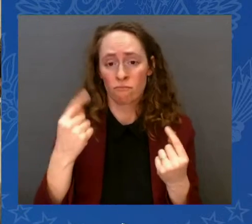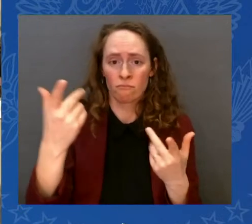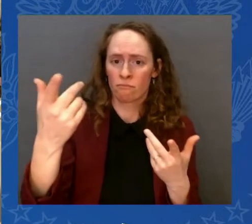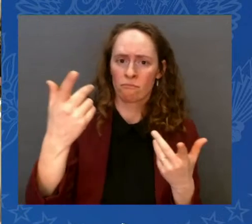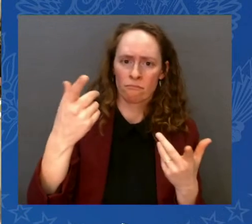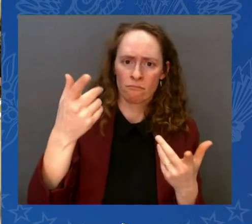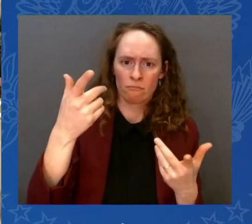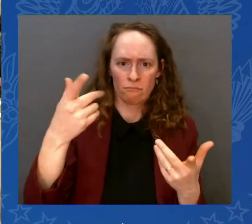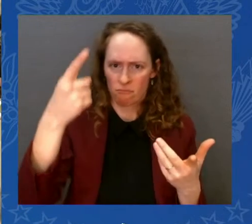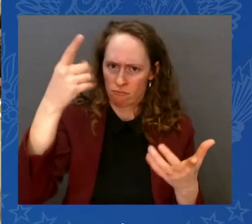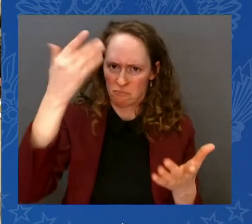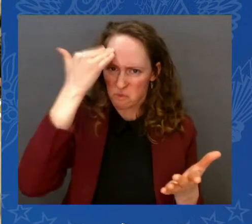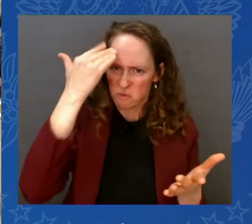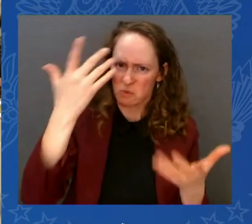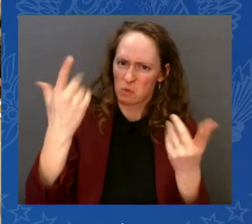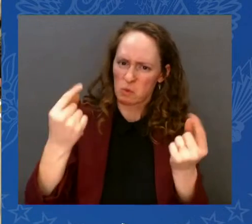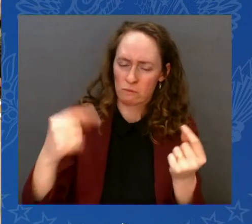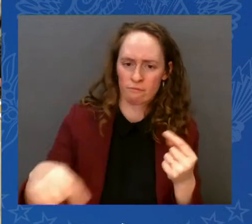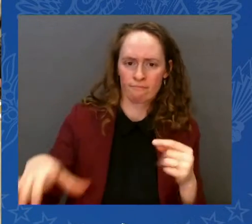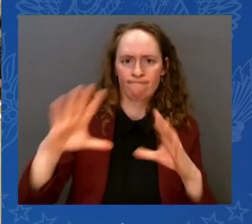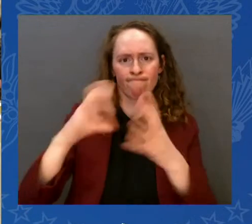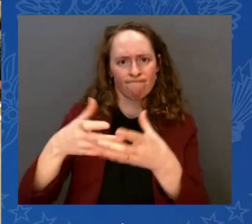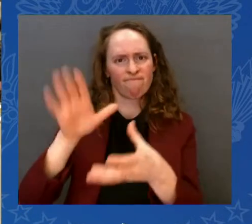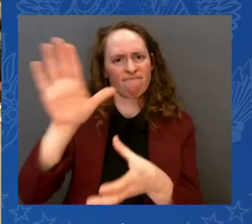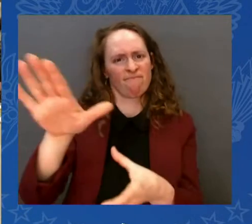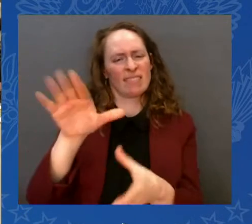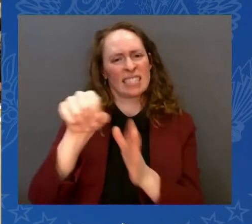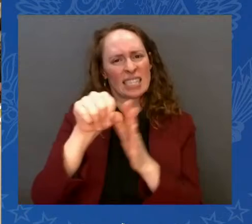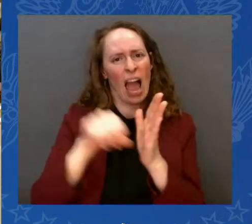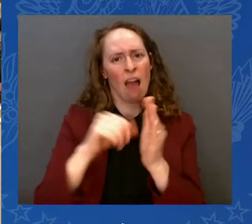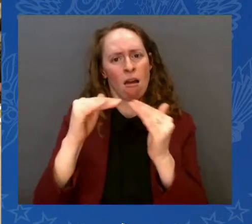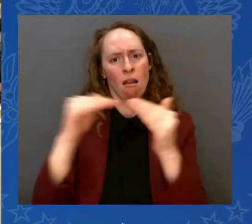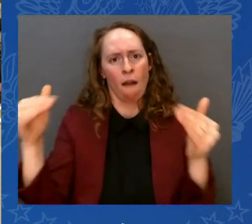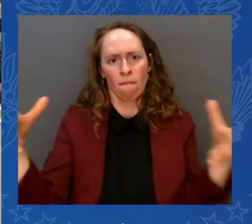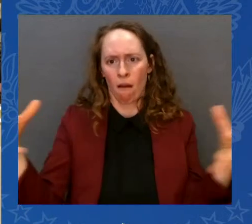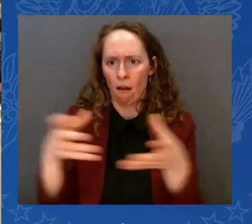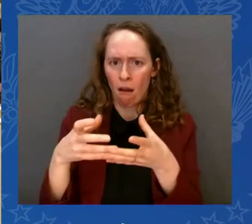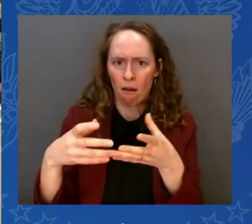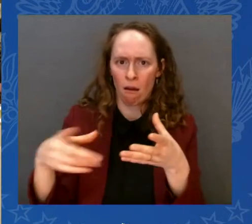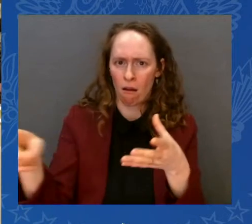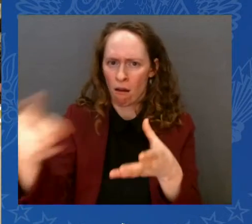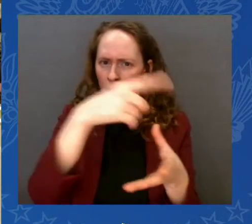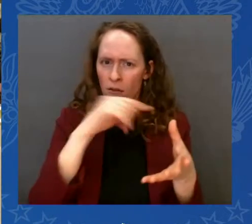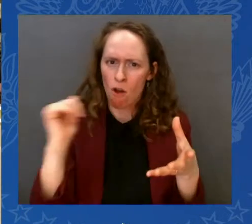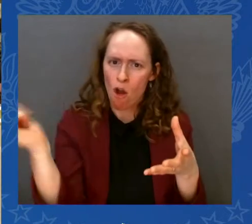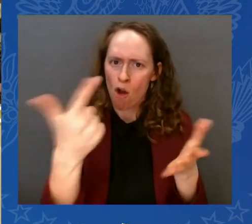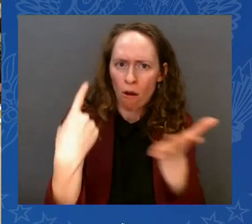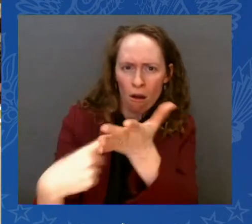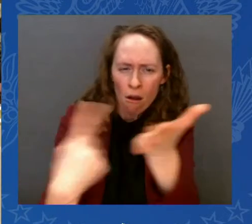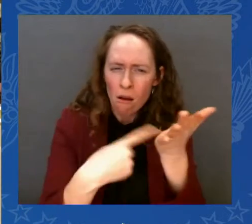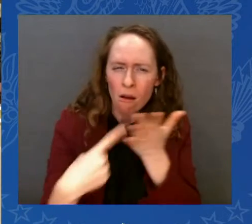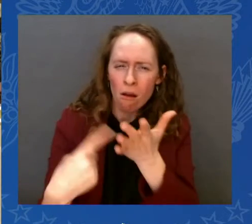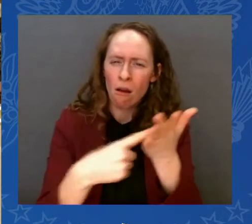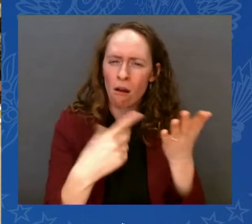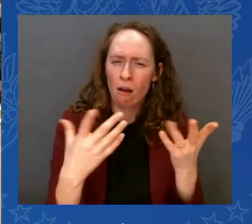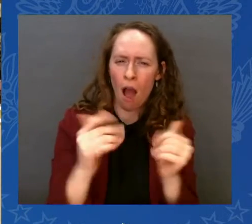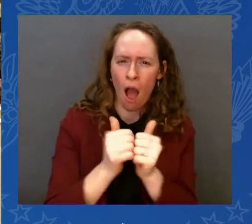how states can actually reduce greenhouse gas emissions, all the while still allowing a transition into a clean energy economy.